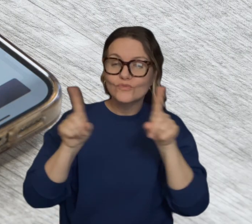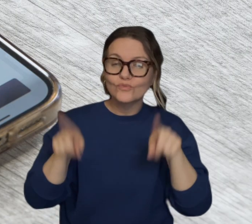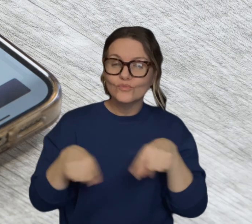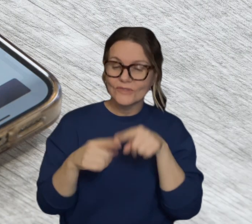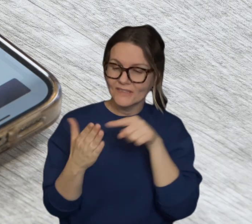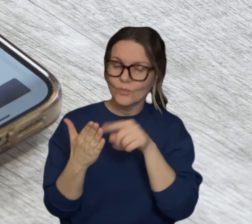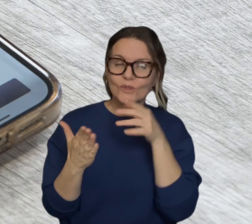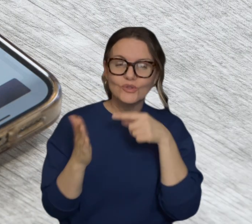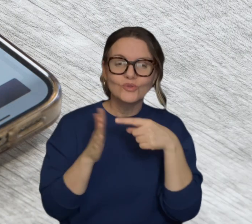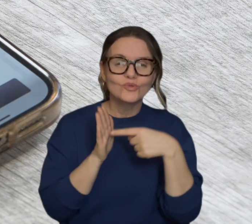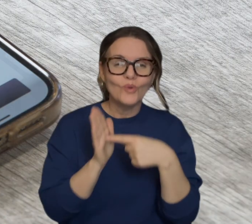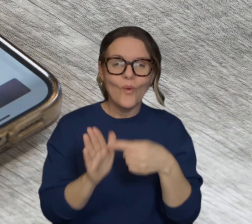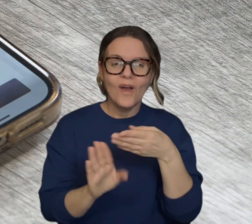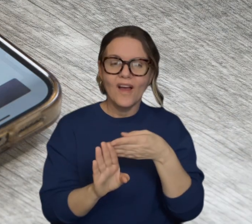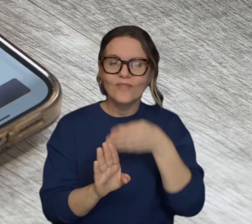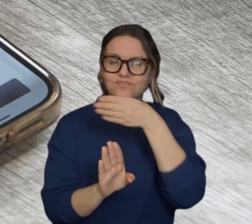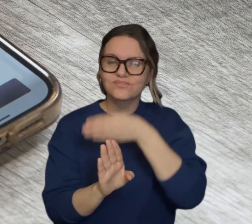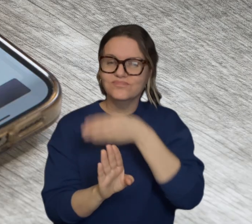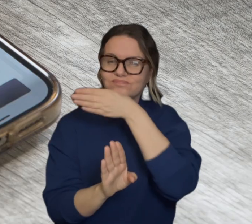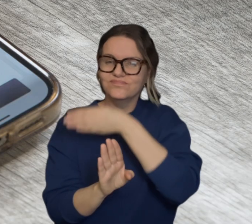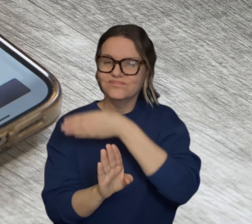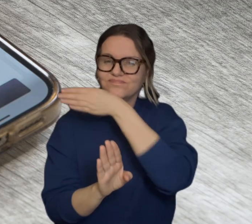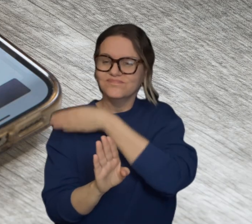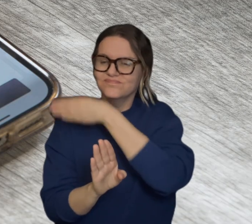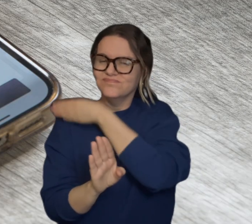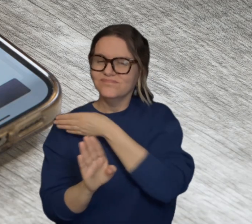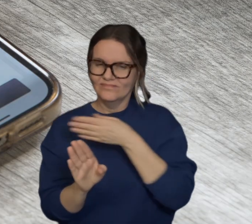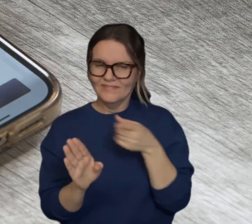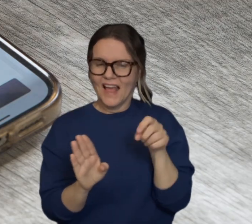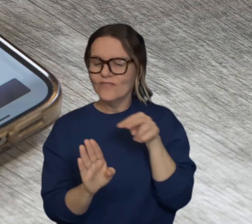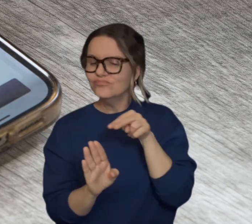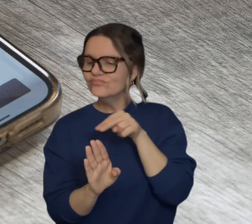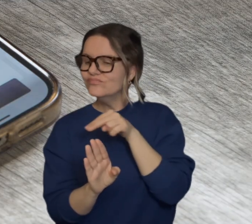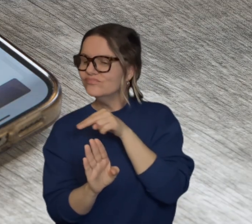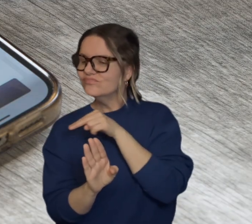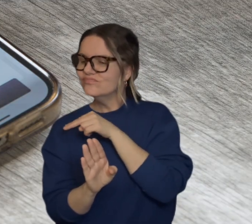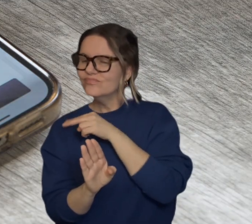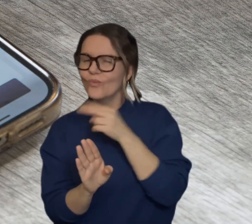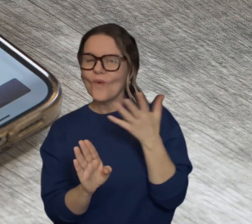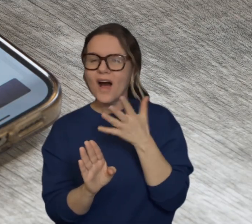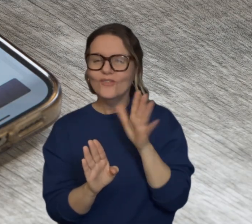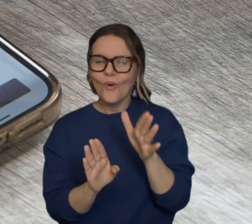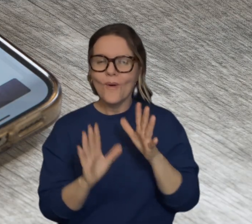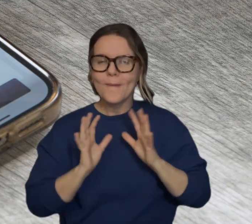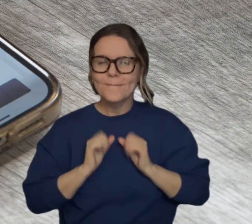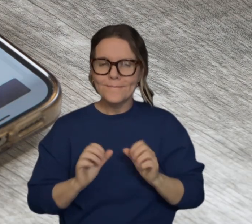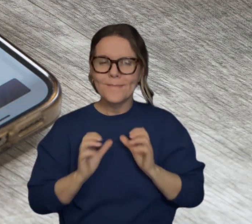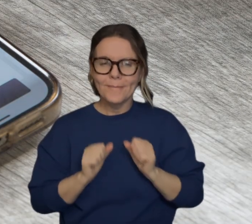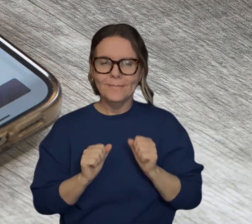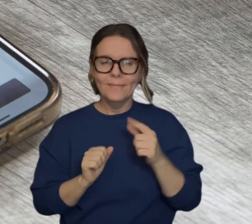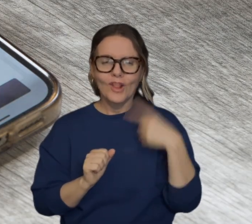the customer care team if you go into your home screen it will then show you your last session